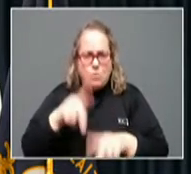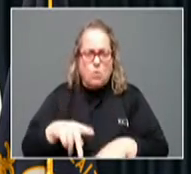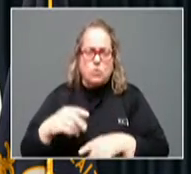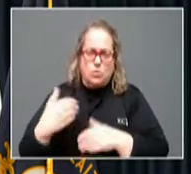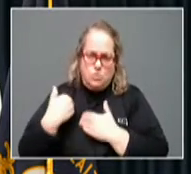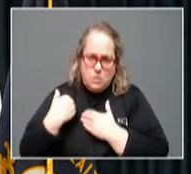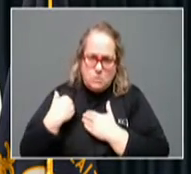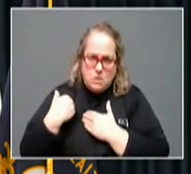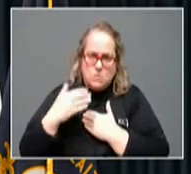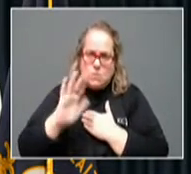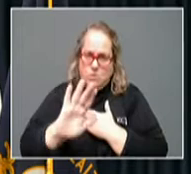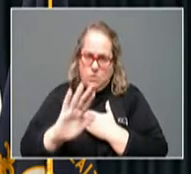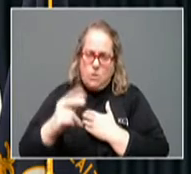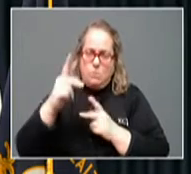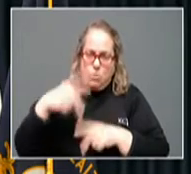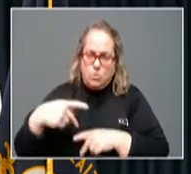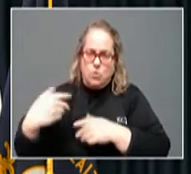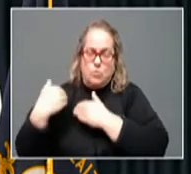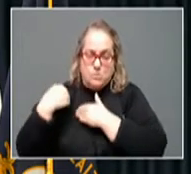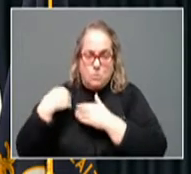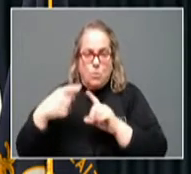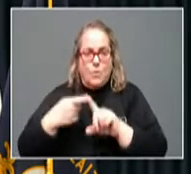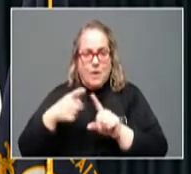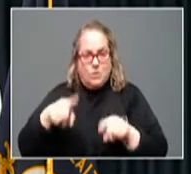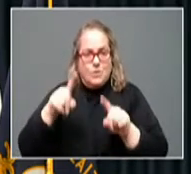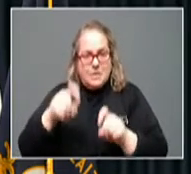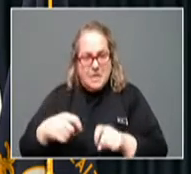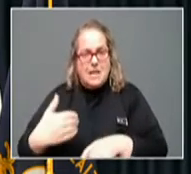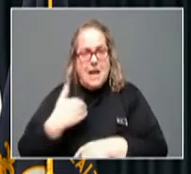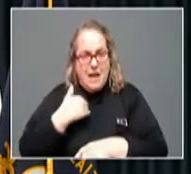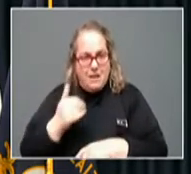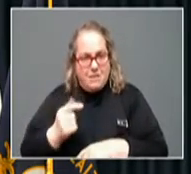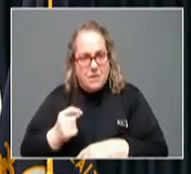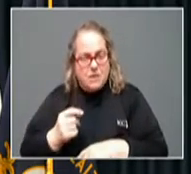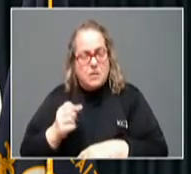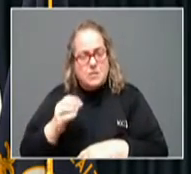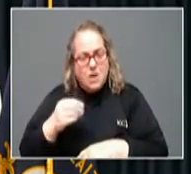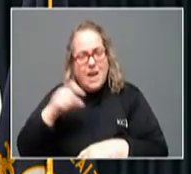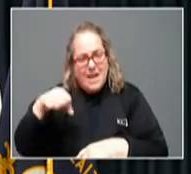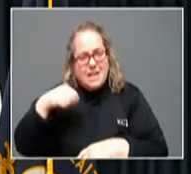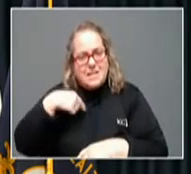positive. Um, so I yes, I think, I think you will see that counties will